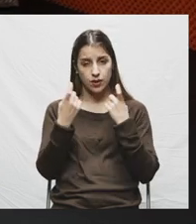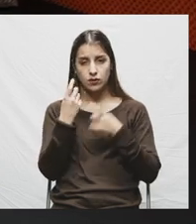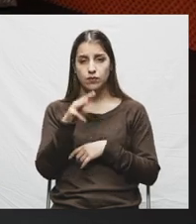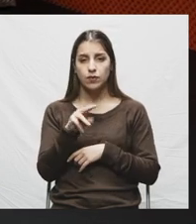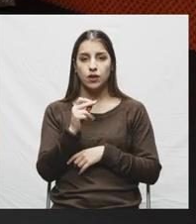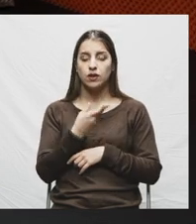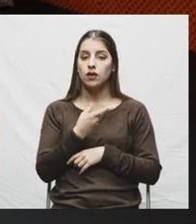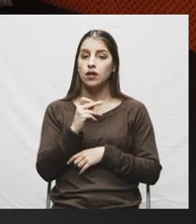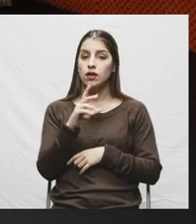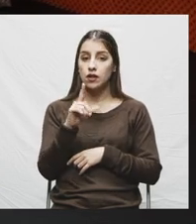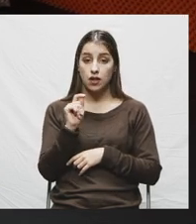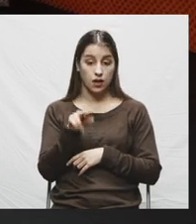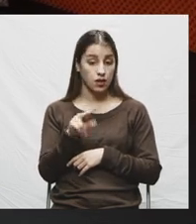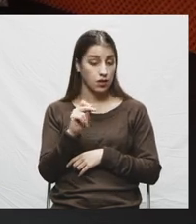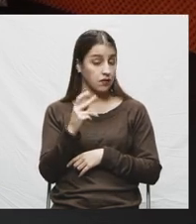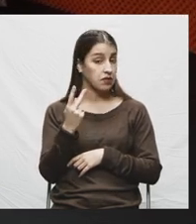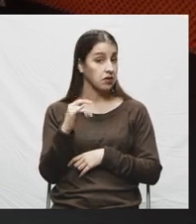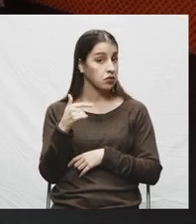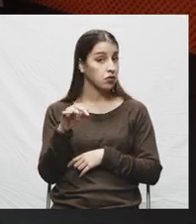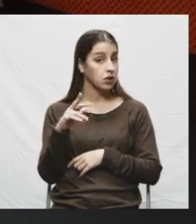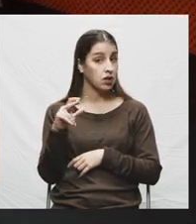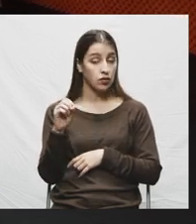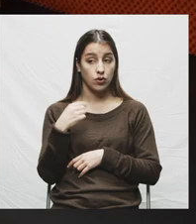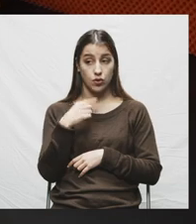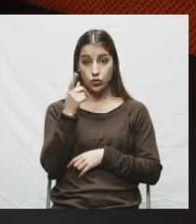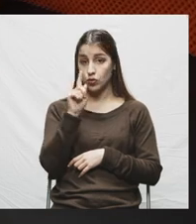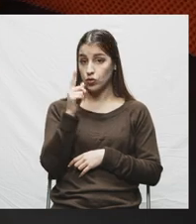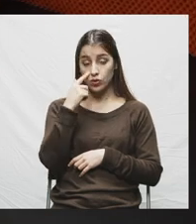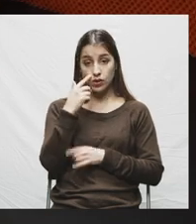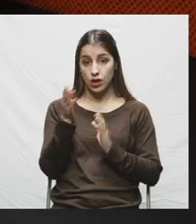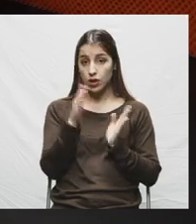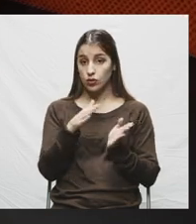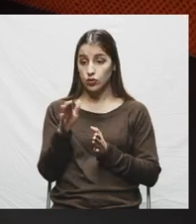I think Madalena Victorino, though I didn’t know her at the time was already